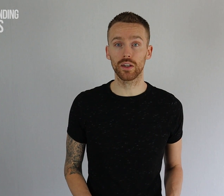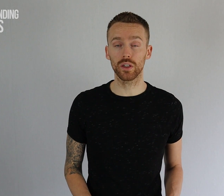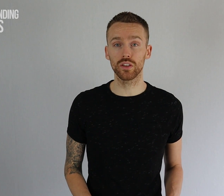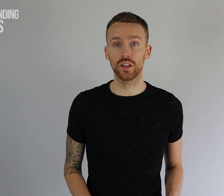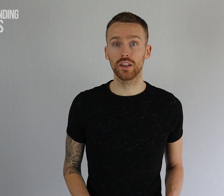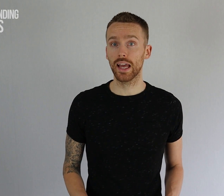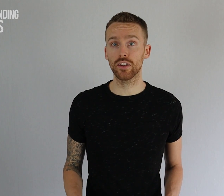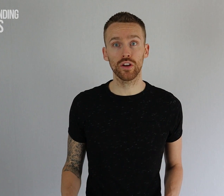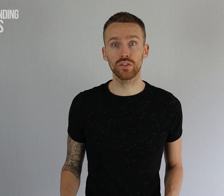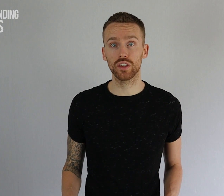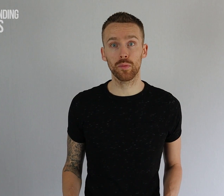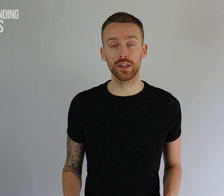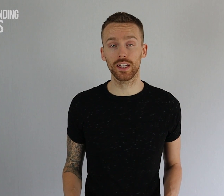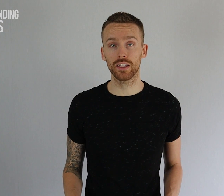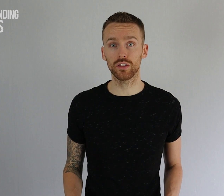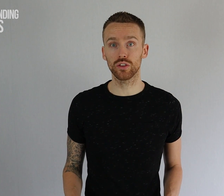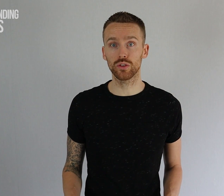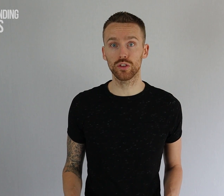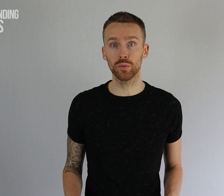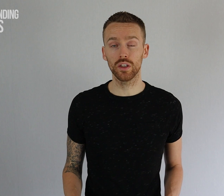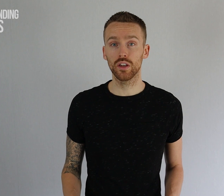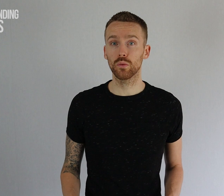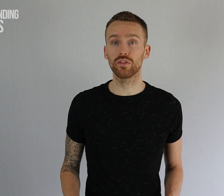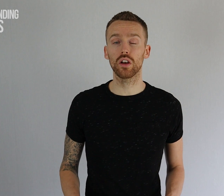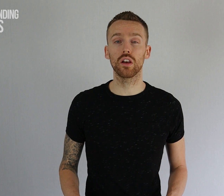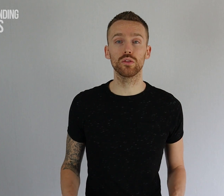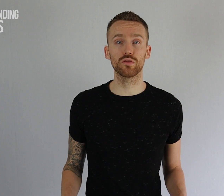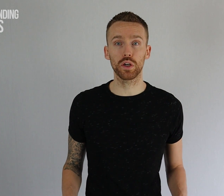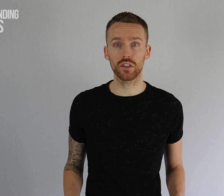sign language, head on over to Commanding Hands on YouTube. We're got loads of British